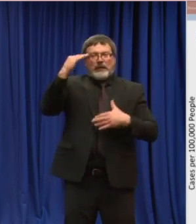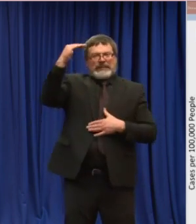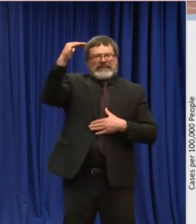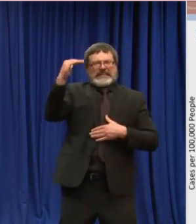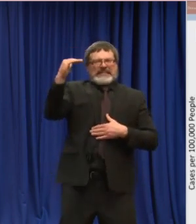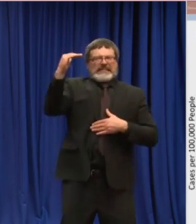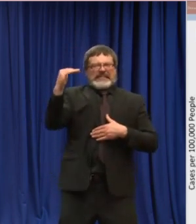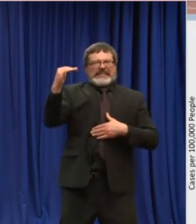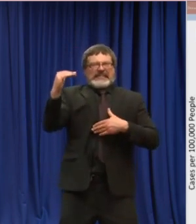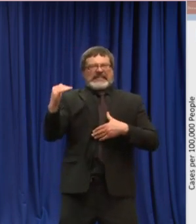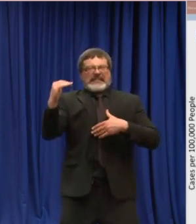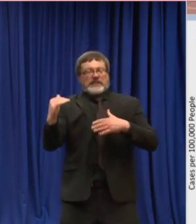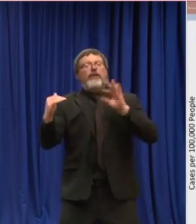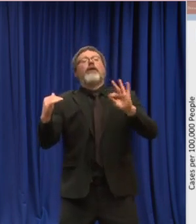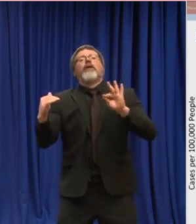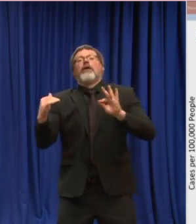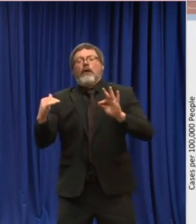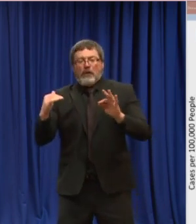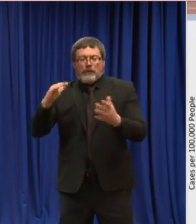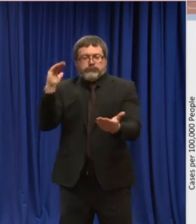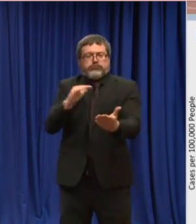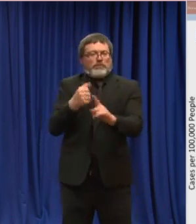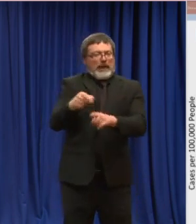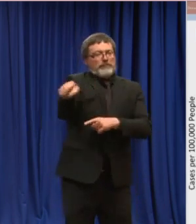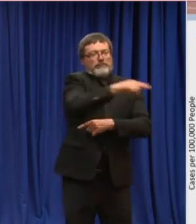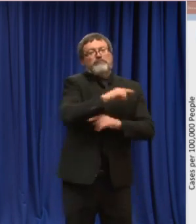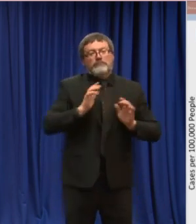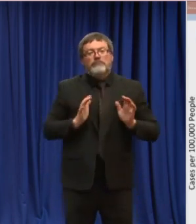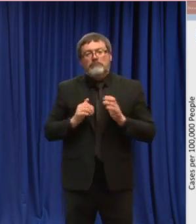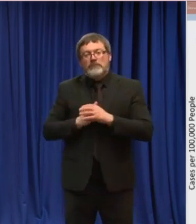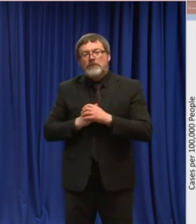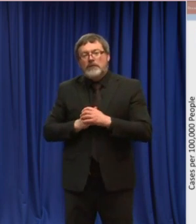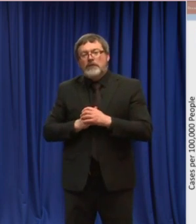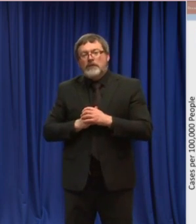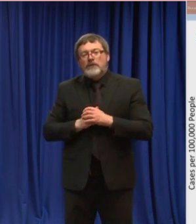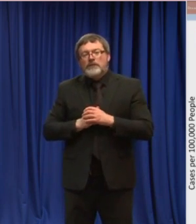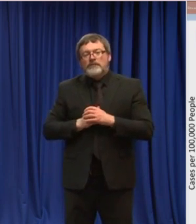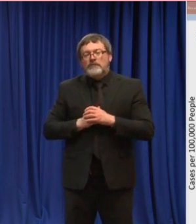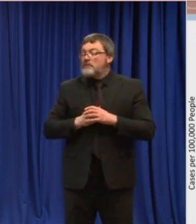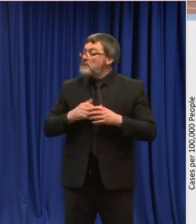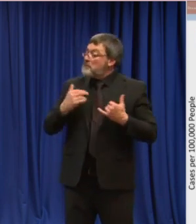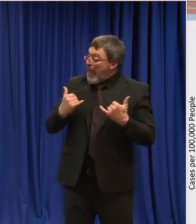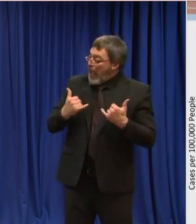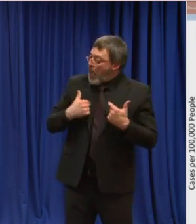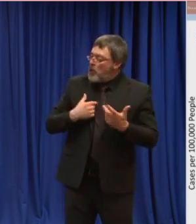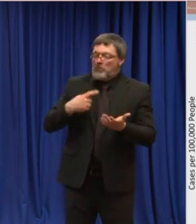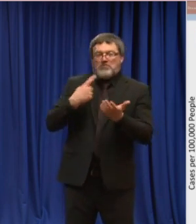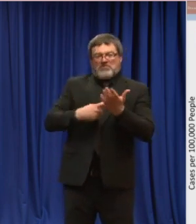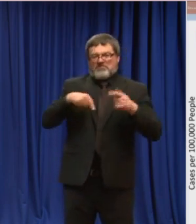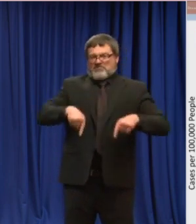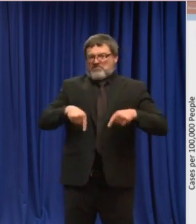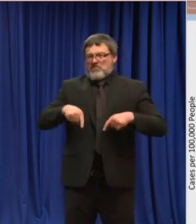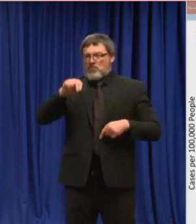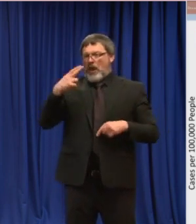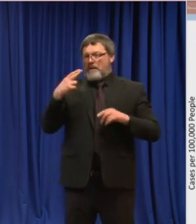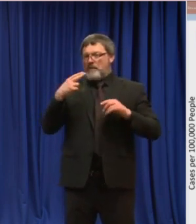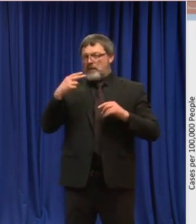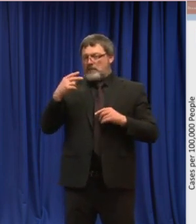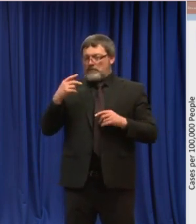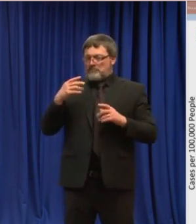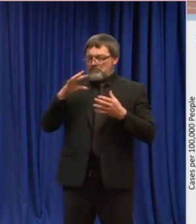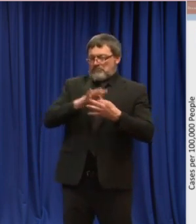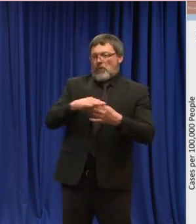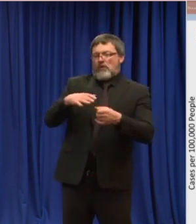SO LET ME LOOK TURN NOW TO LOOKING AT SOME OF OUR LOCAL DATA HERE TO HIGHLIGHT SOME KEY POINTS.